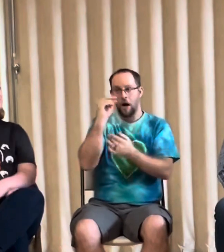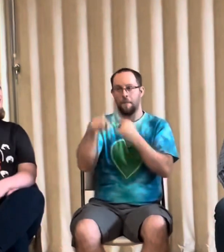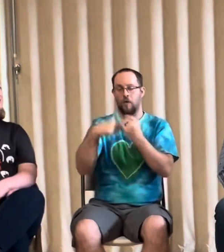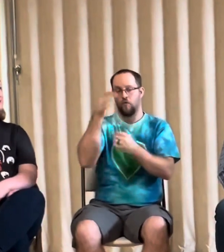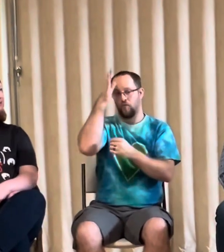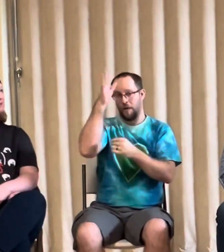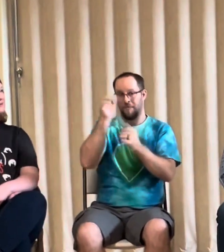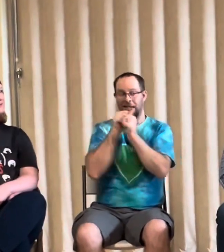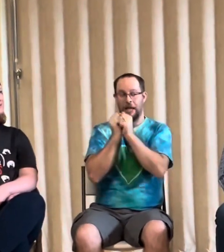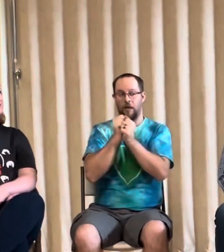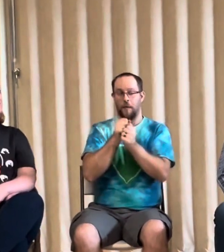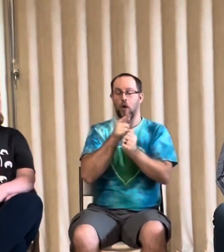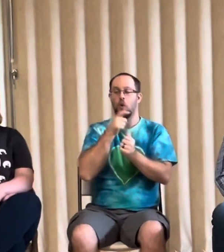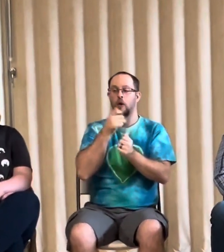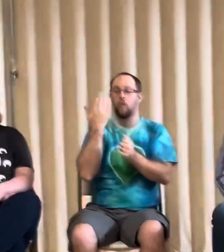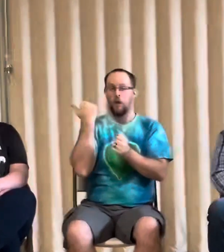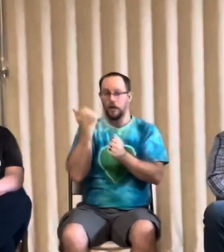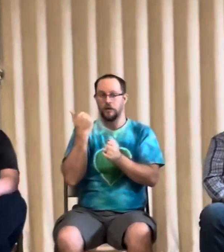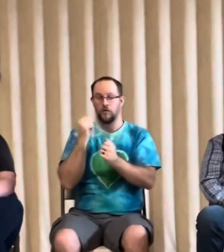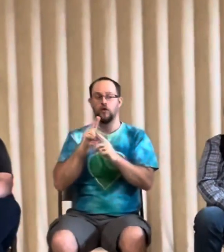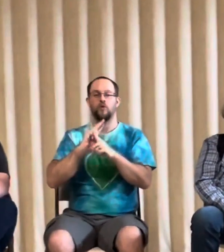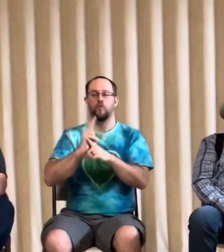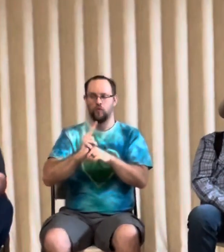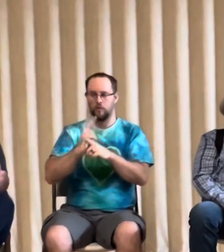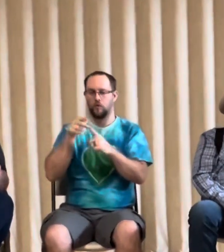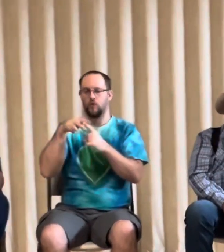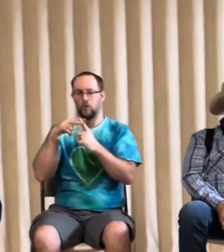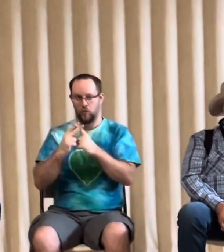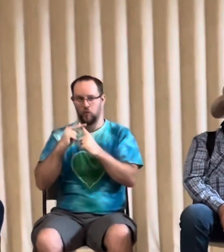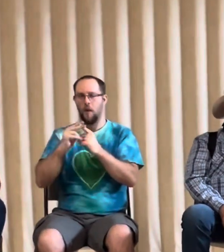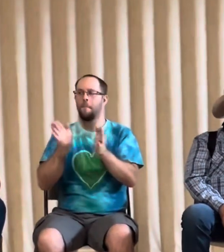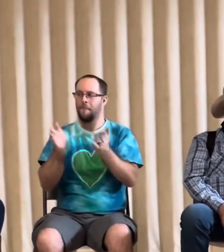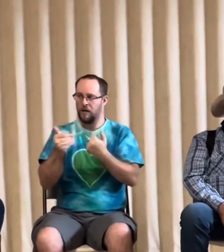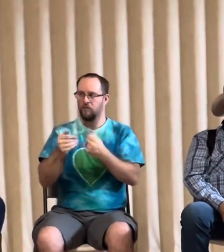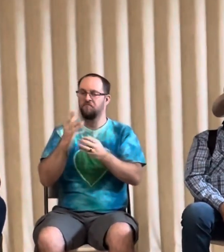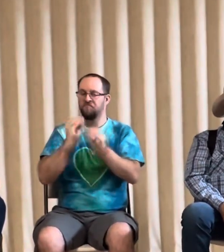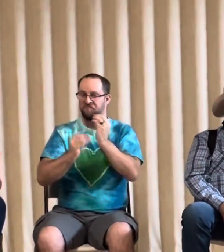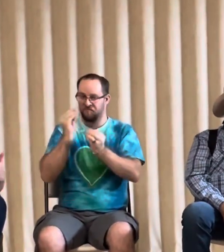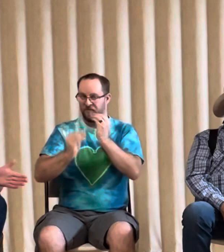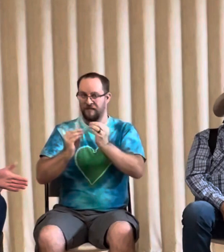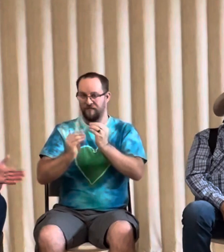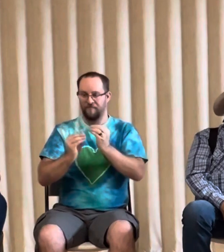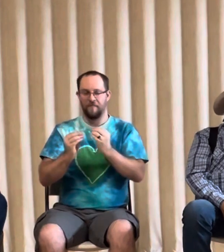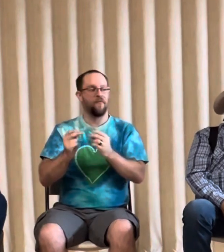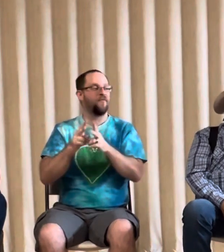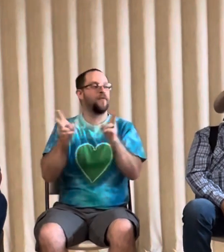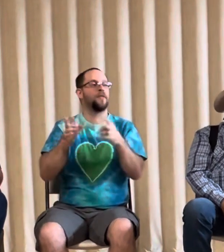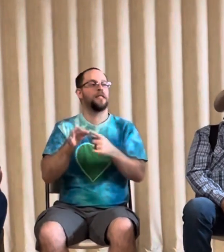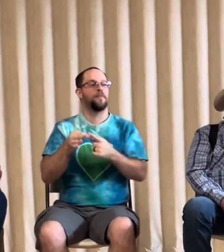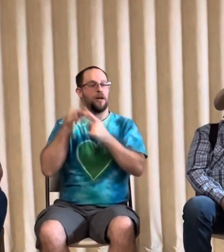who he was, and use the toolbox to fix up that camper and have a very special trip to the beach.